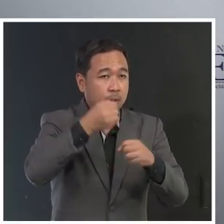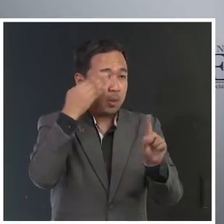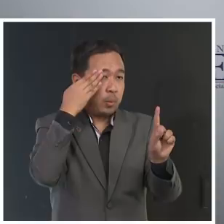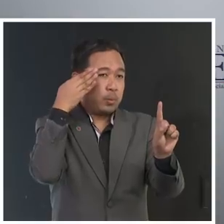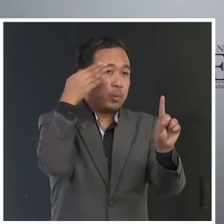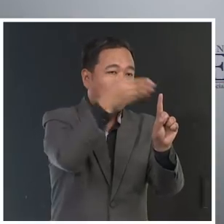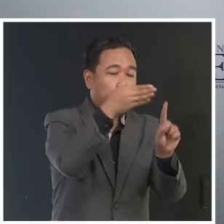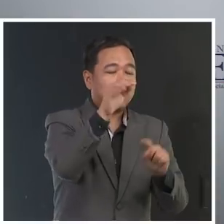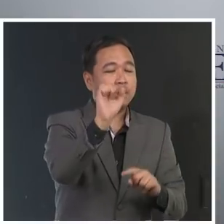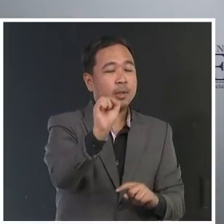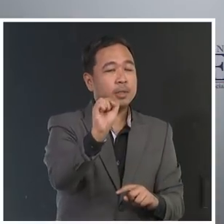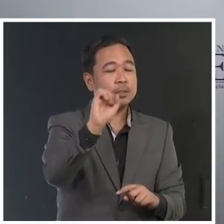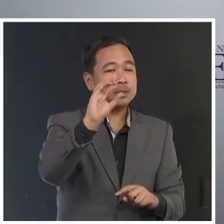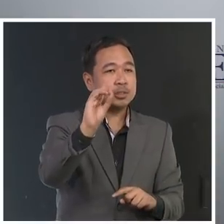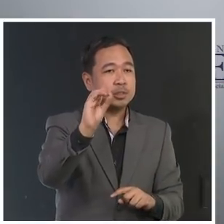that only a few Governments provide sign